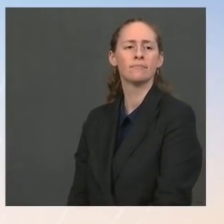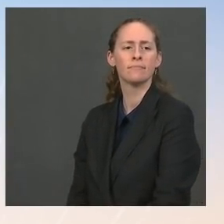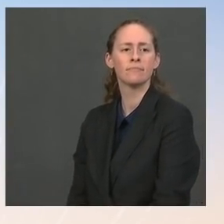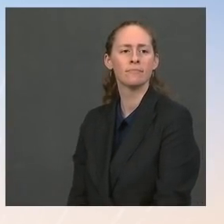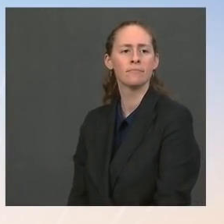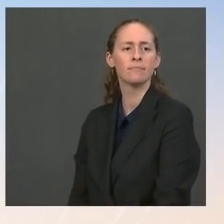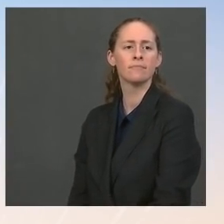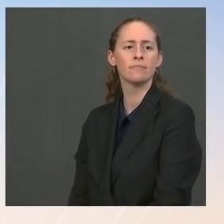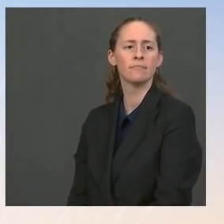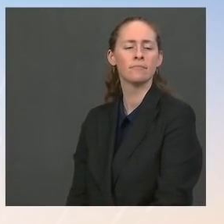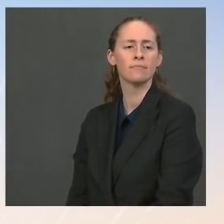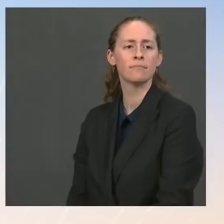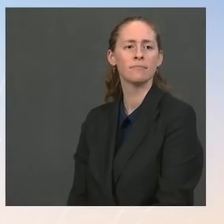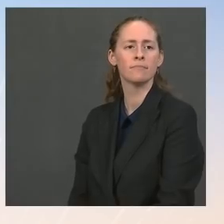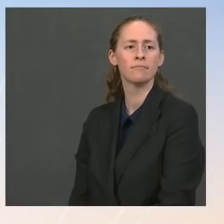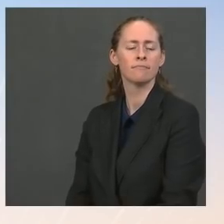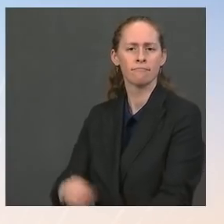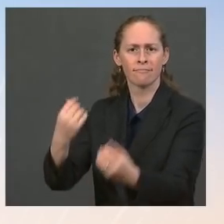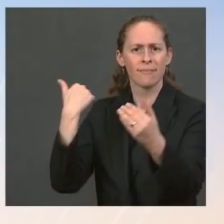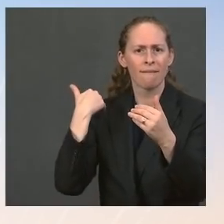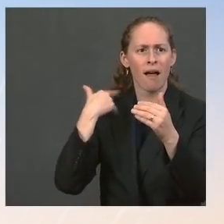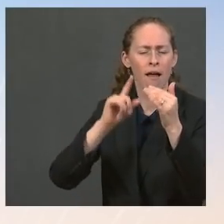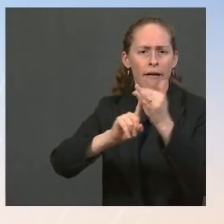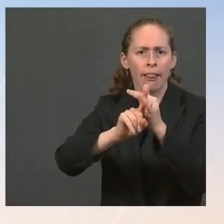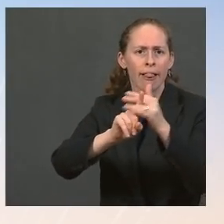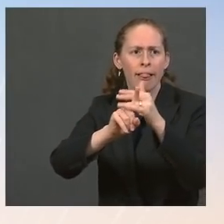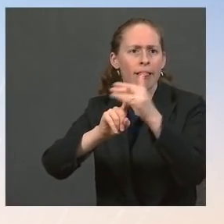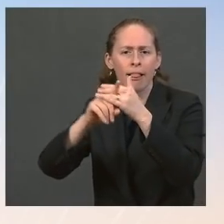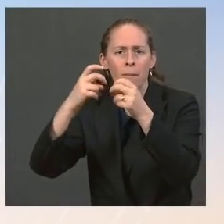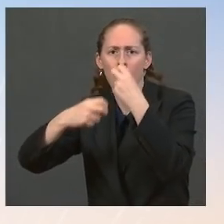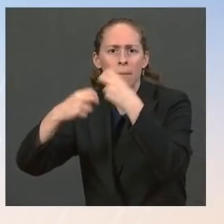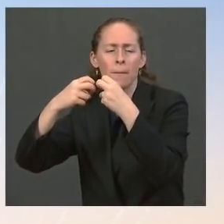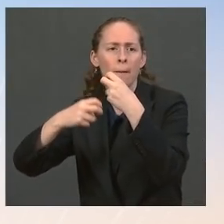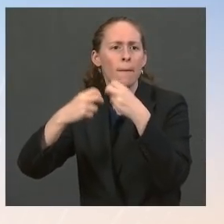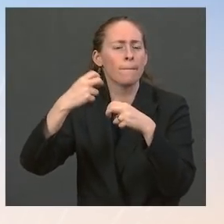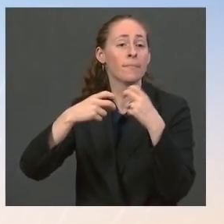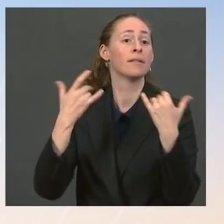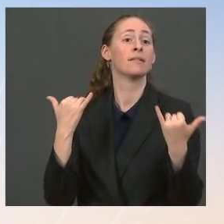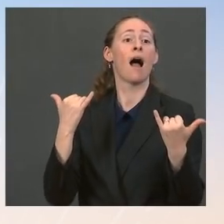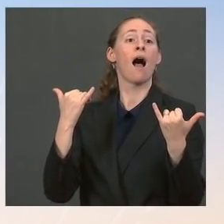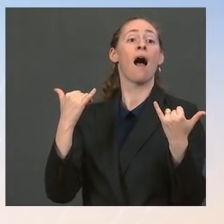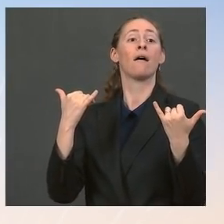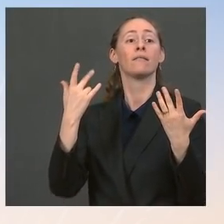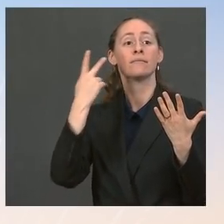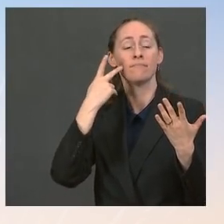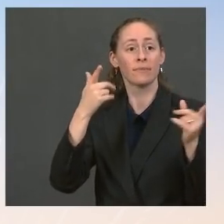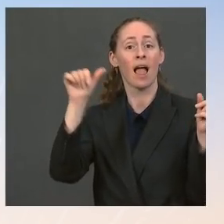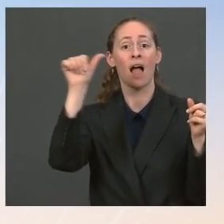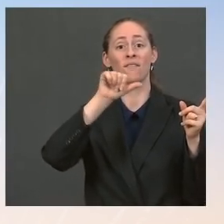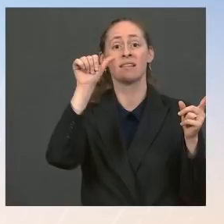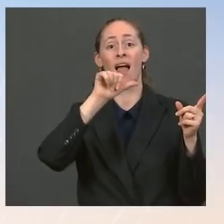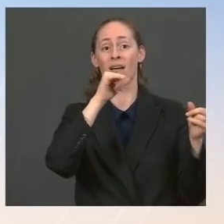The situation regarding Afghan refugees that are being processed by your department -- we've had a few questions on that